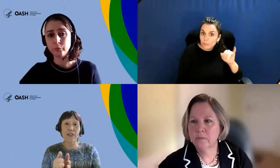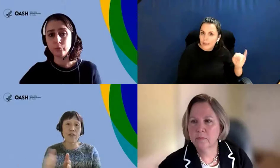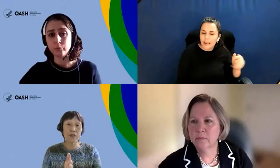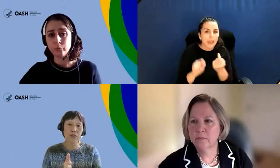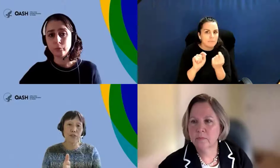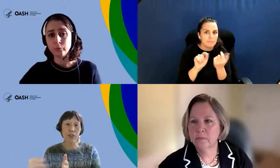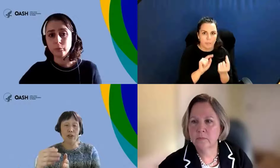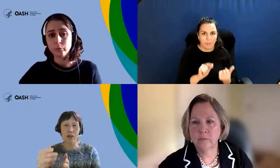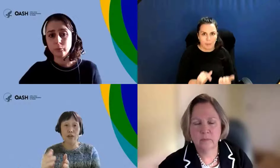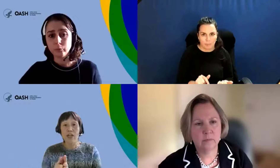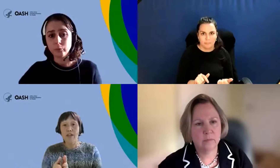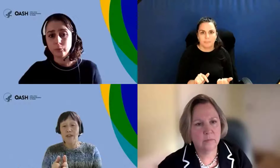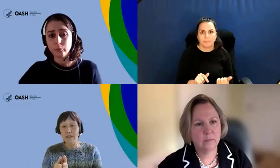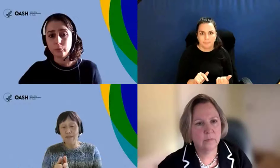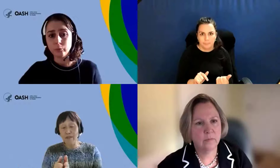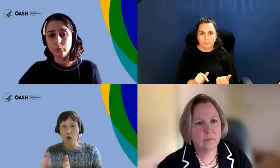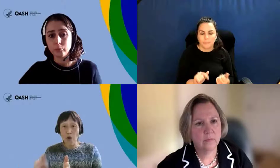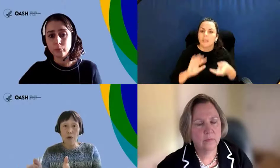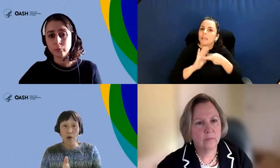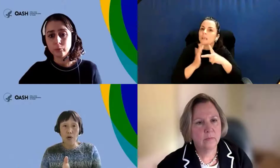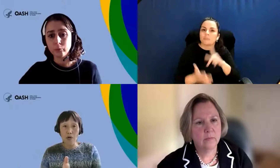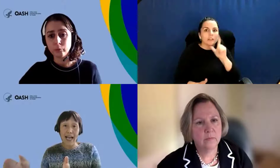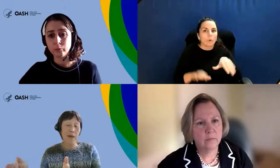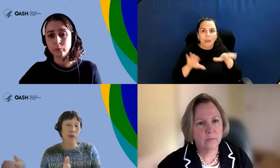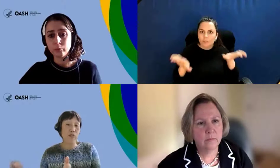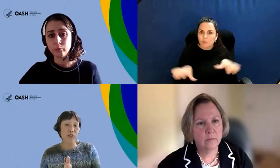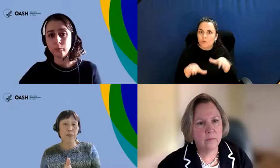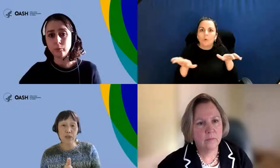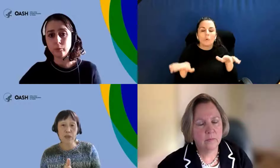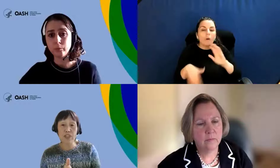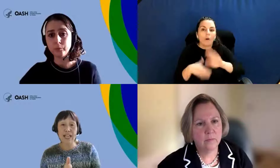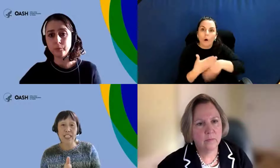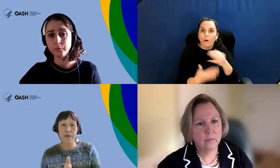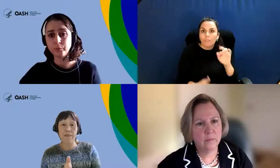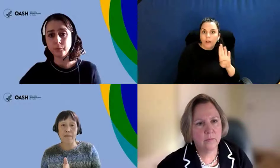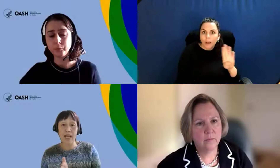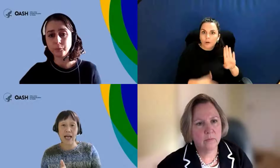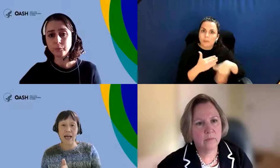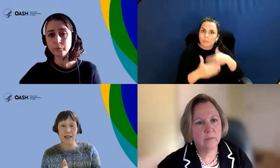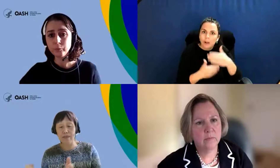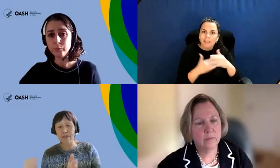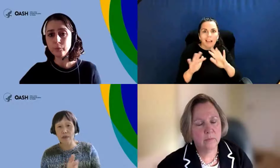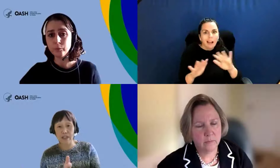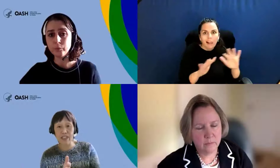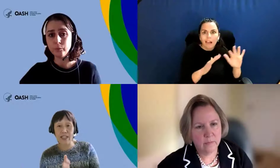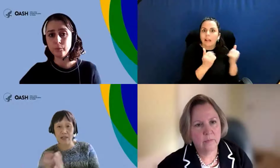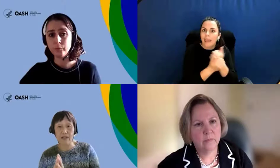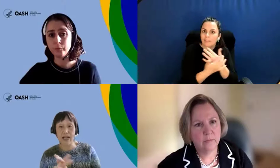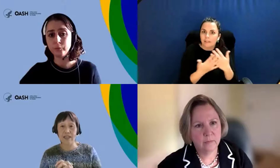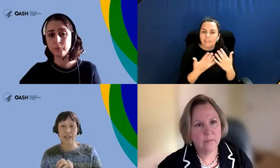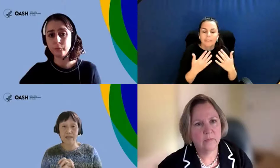go through the formal IRB review process, blah, blah, blah, informed consent and all of that.